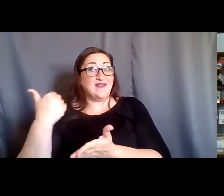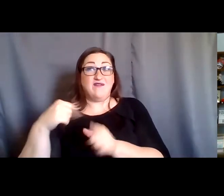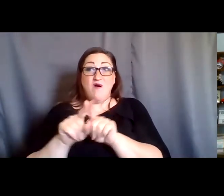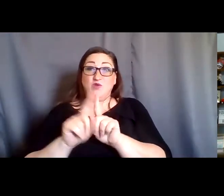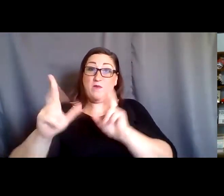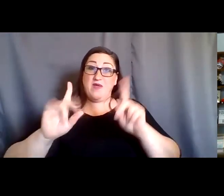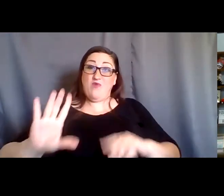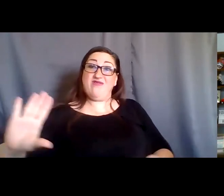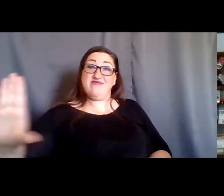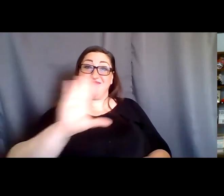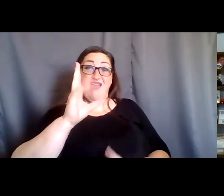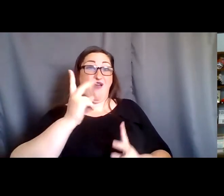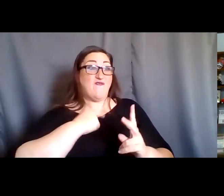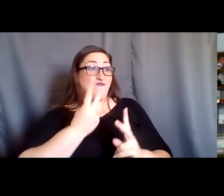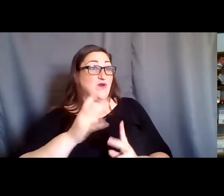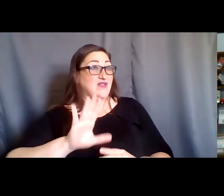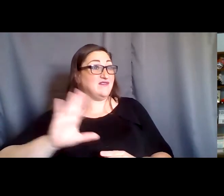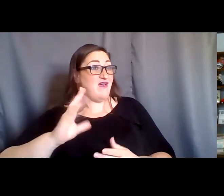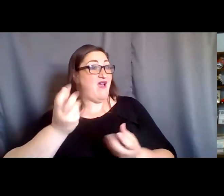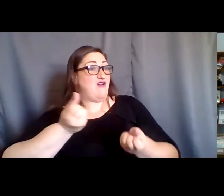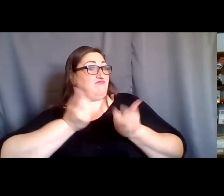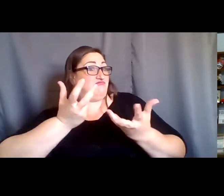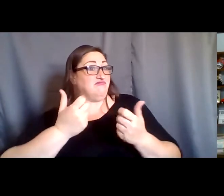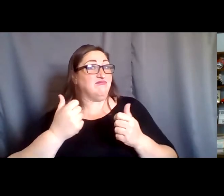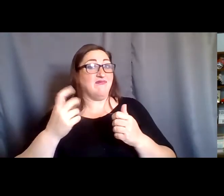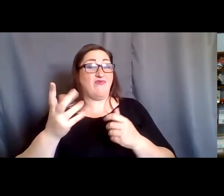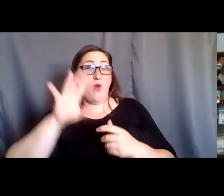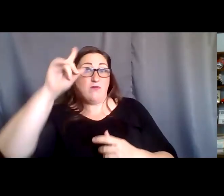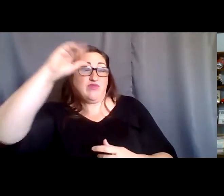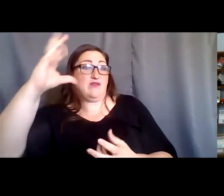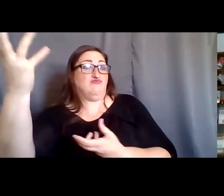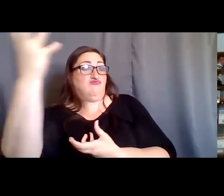So, please, join me in welcoming Dr. Bianca I. Laureano,